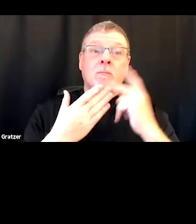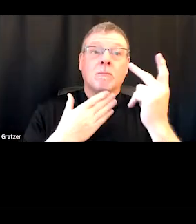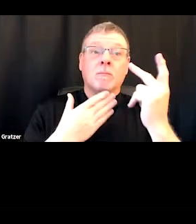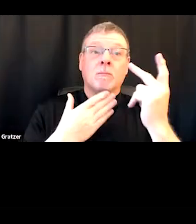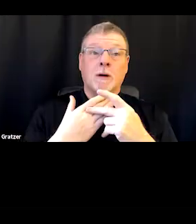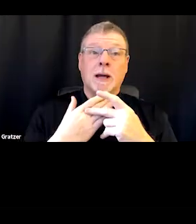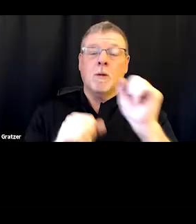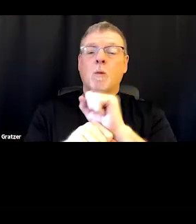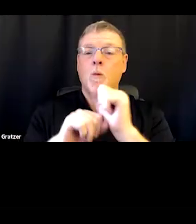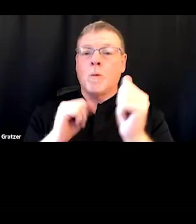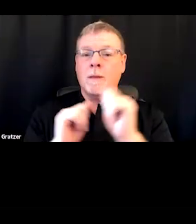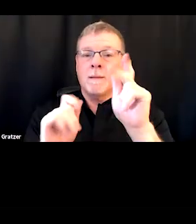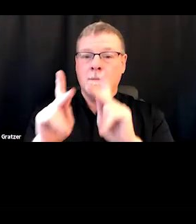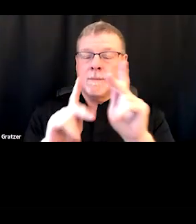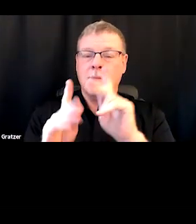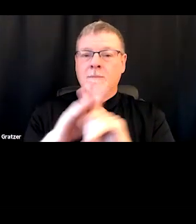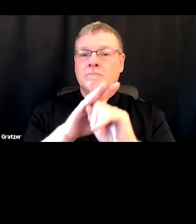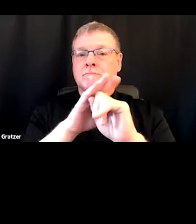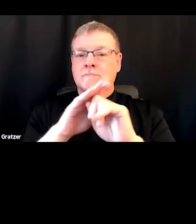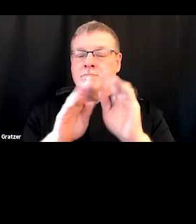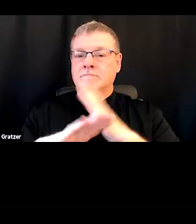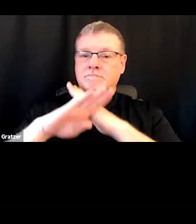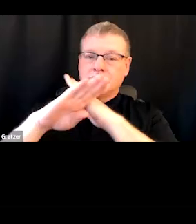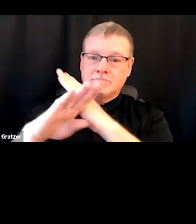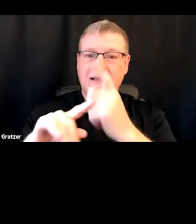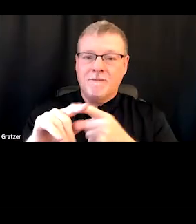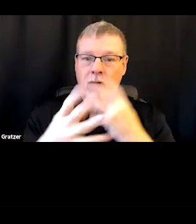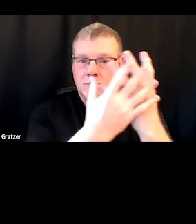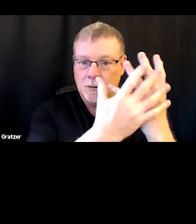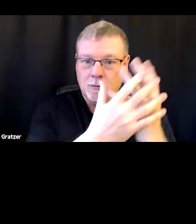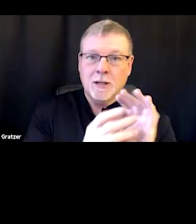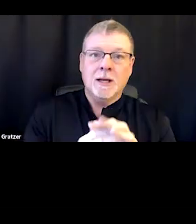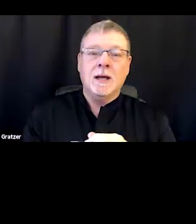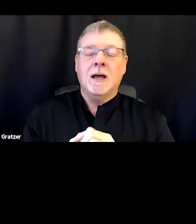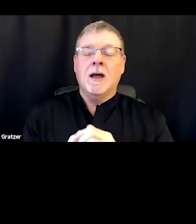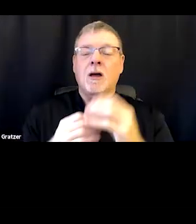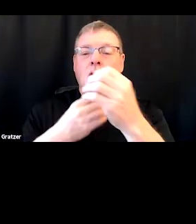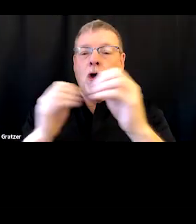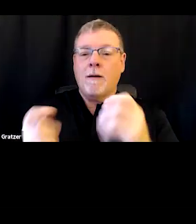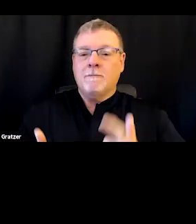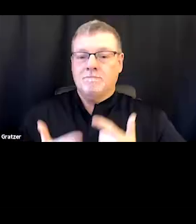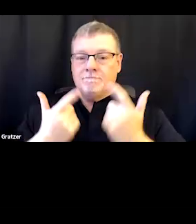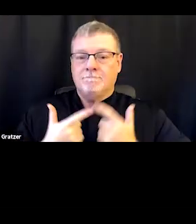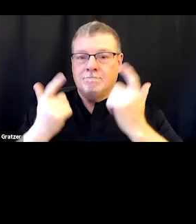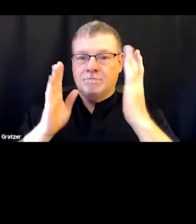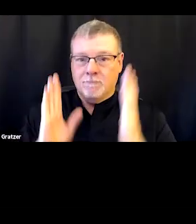to working with individuals returning from incarceration. We've got our Office of Survivor Care dedicated to working